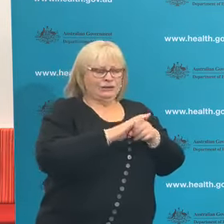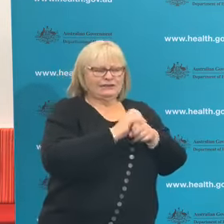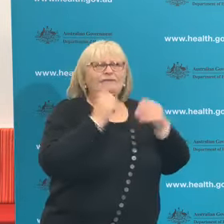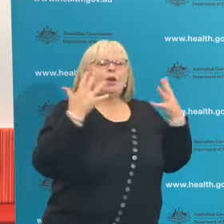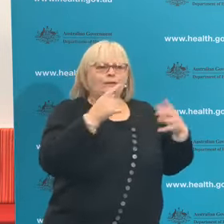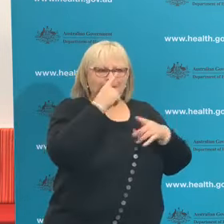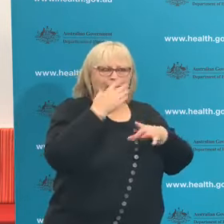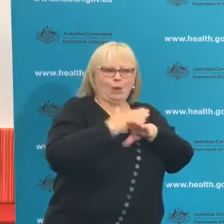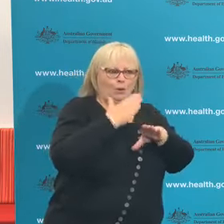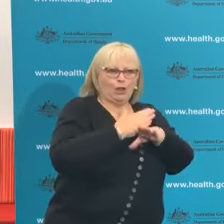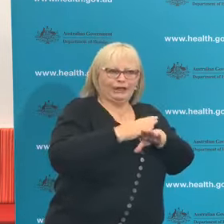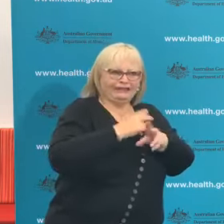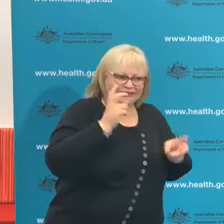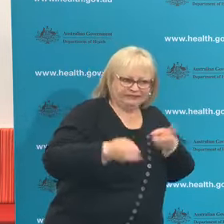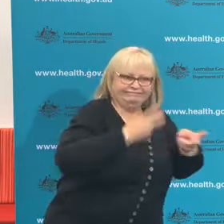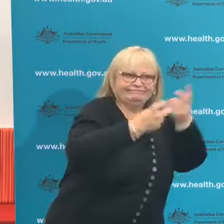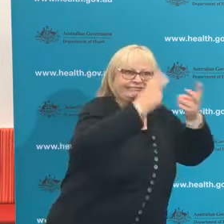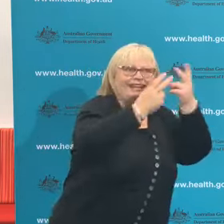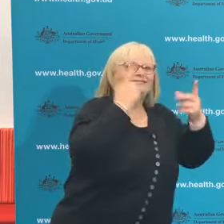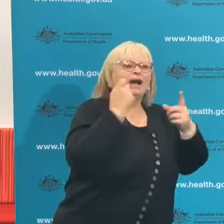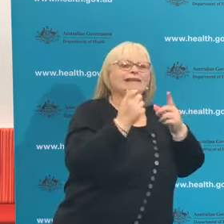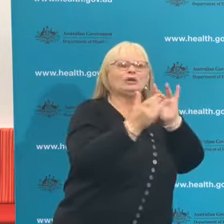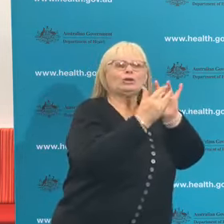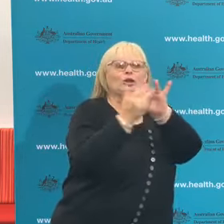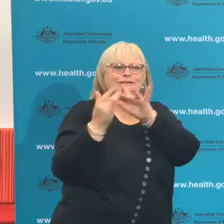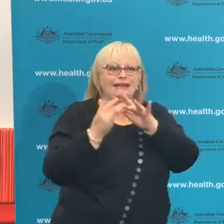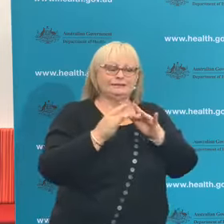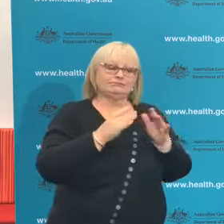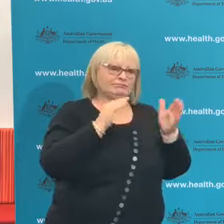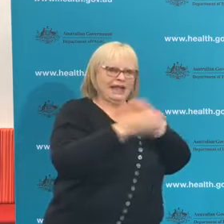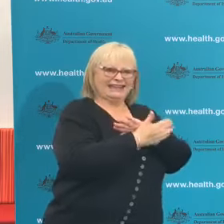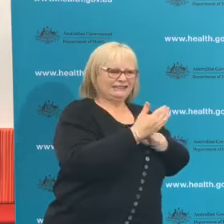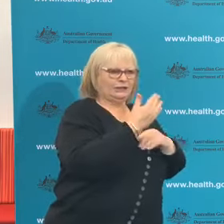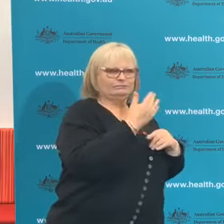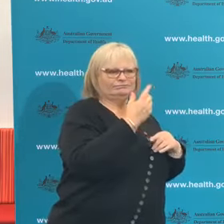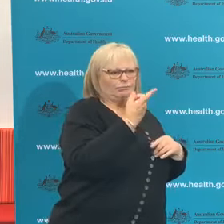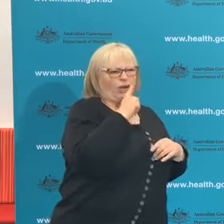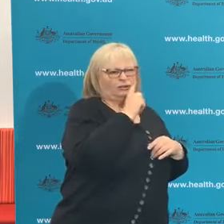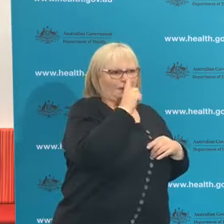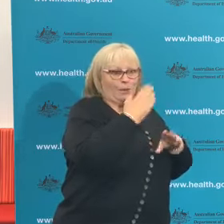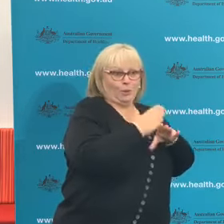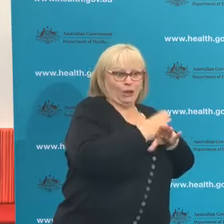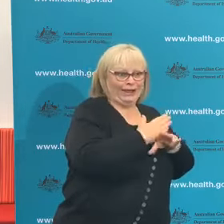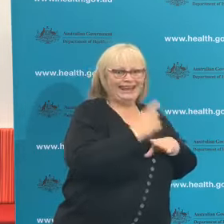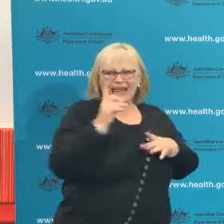was well under a hundred and are now several thousand and so they have